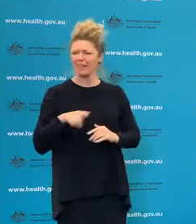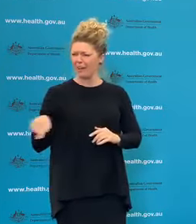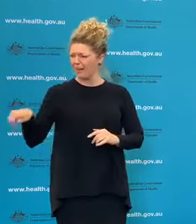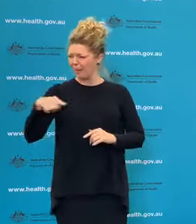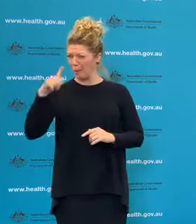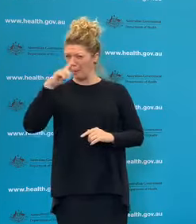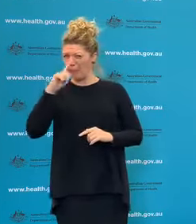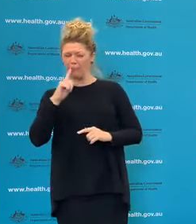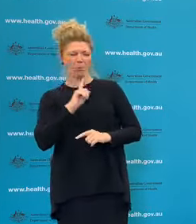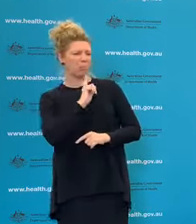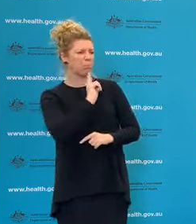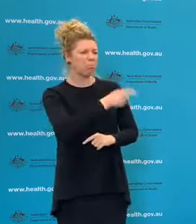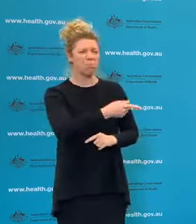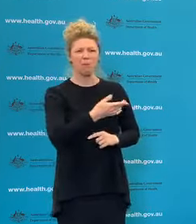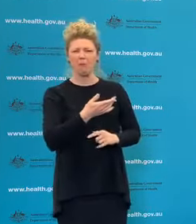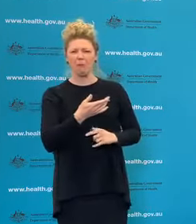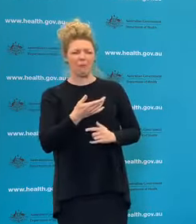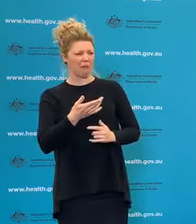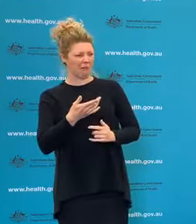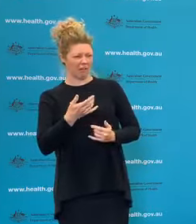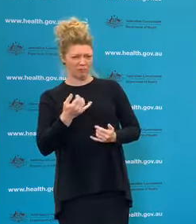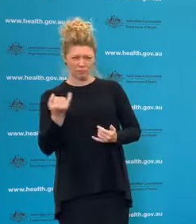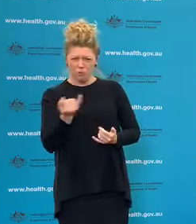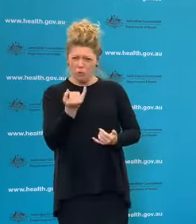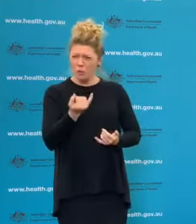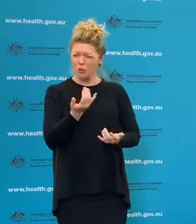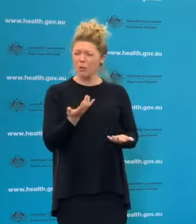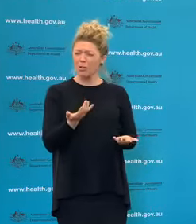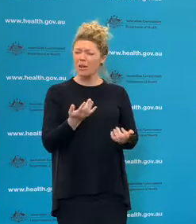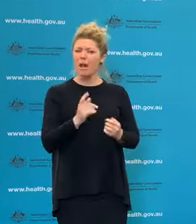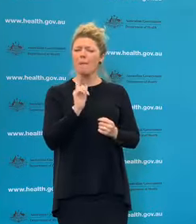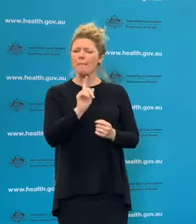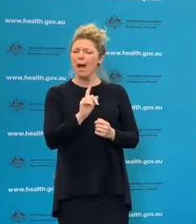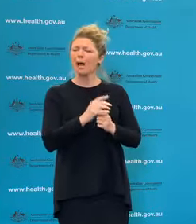Now that we're seeing an increase in the amount of people being tested and potentially more people